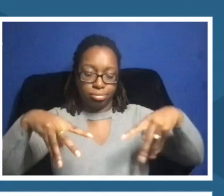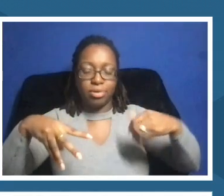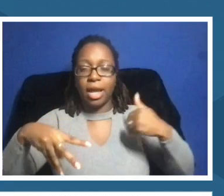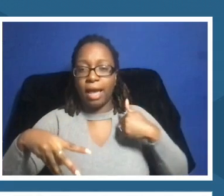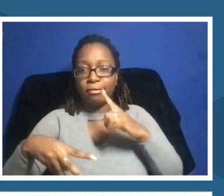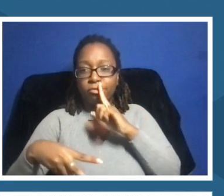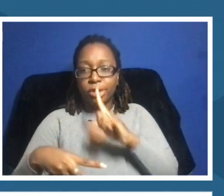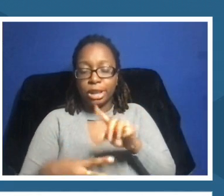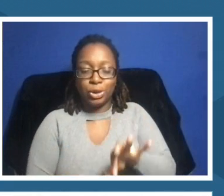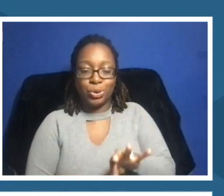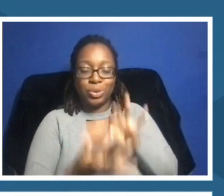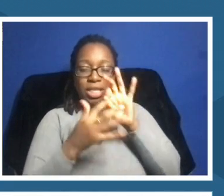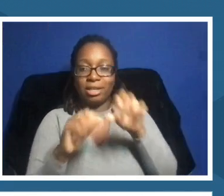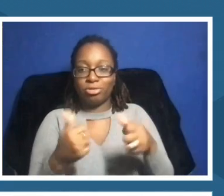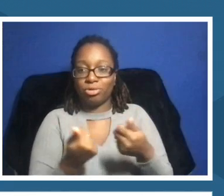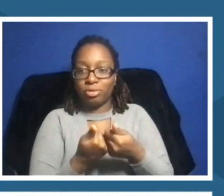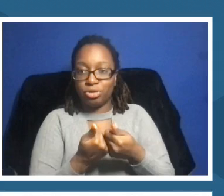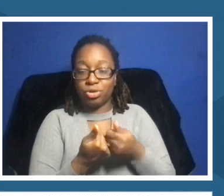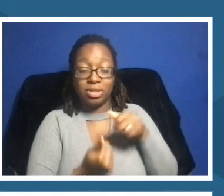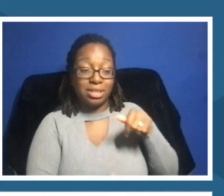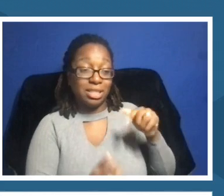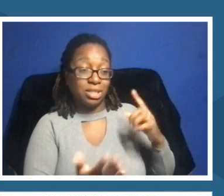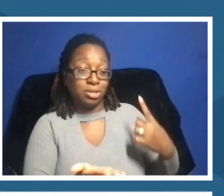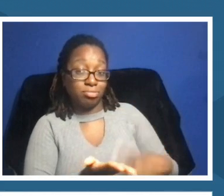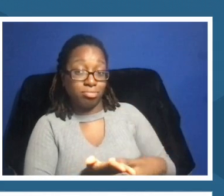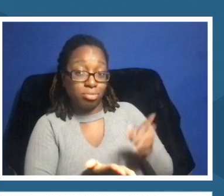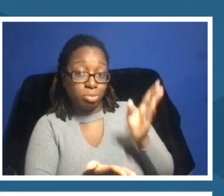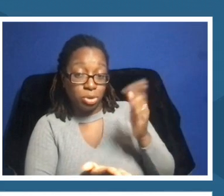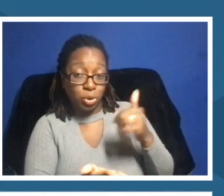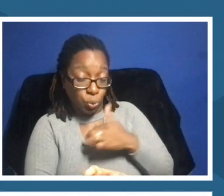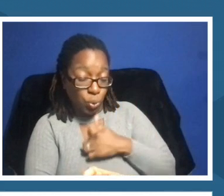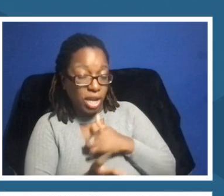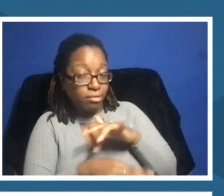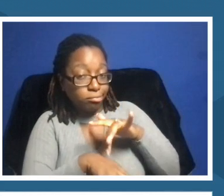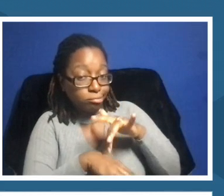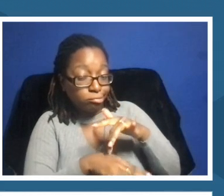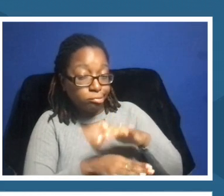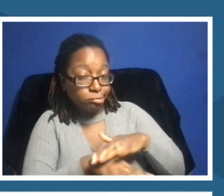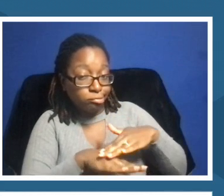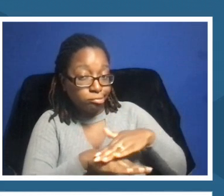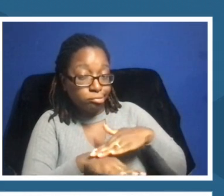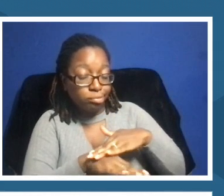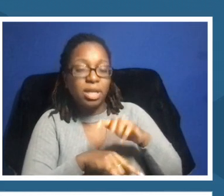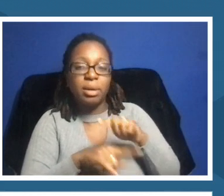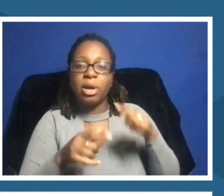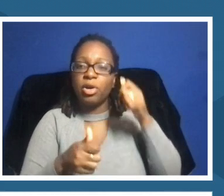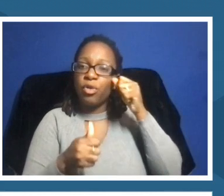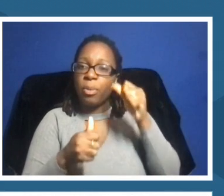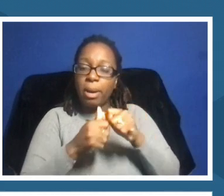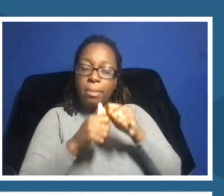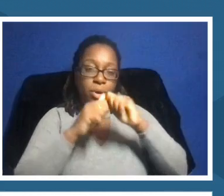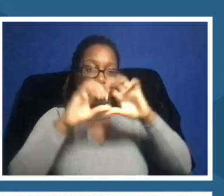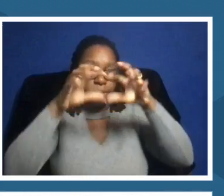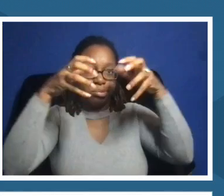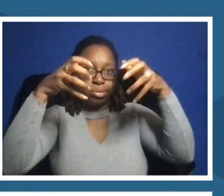touched on throughout this presentation and i think it's important to remember that under the umbrella there are